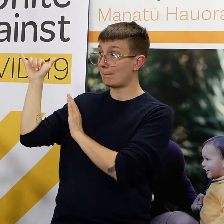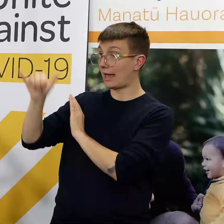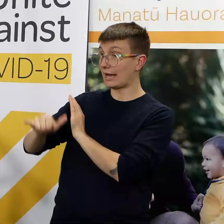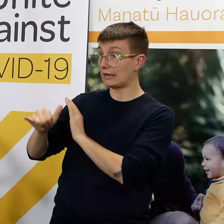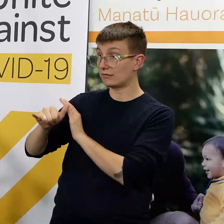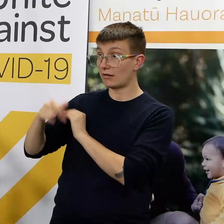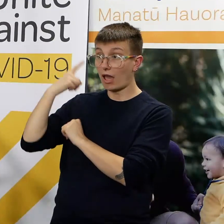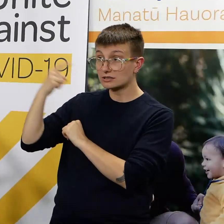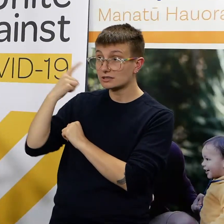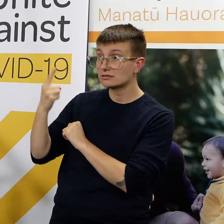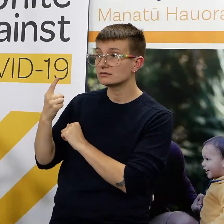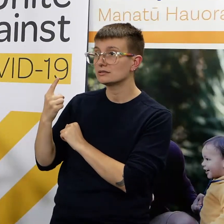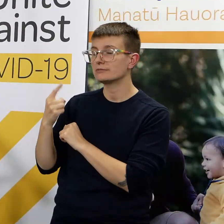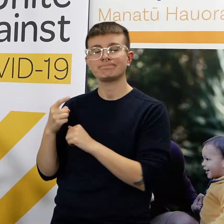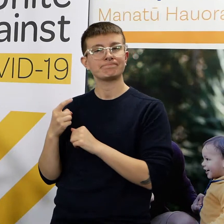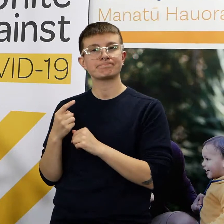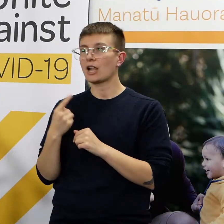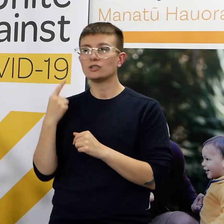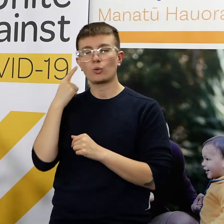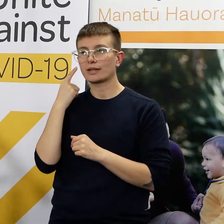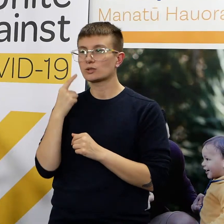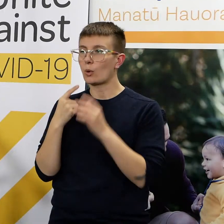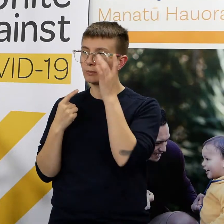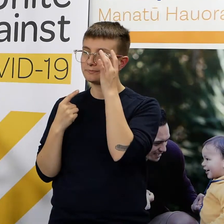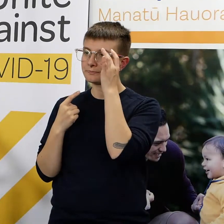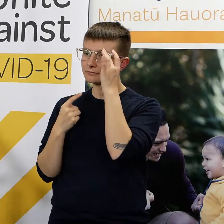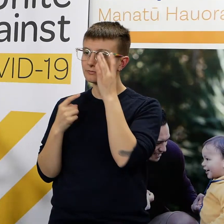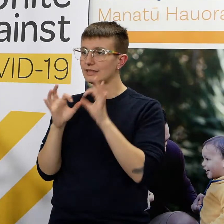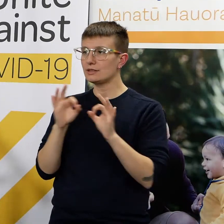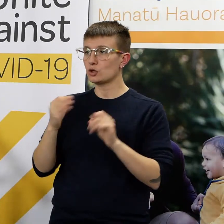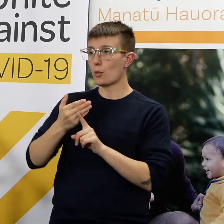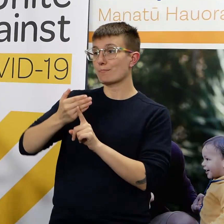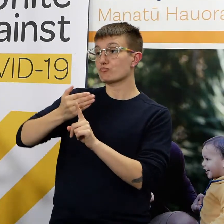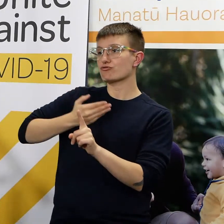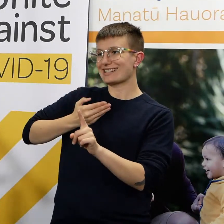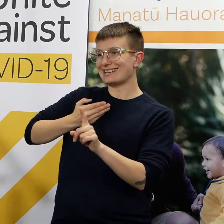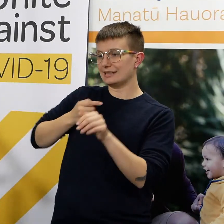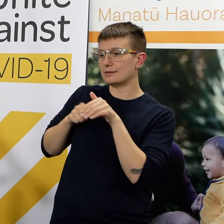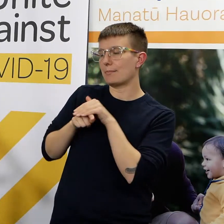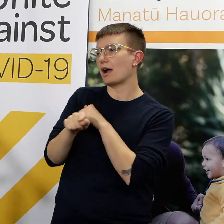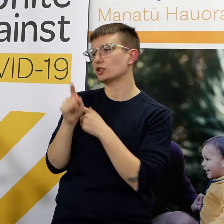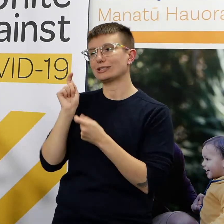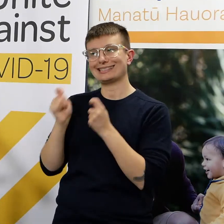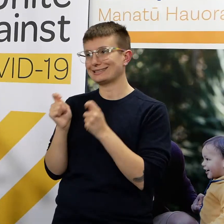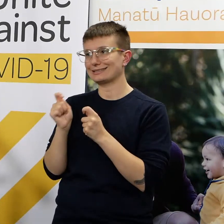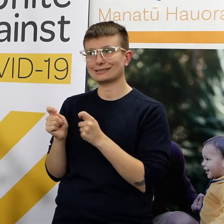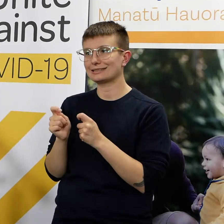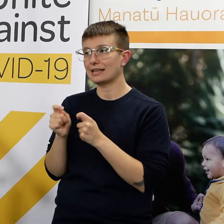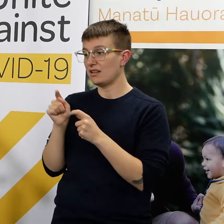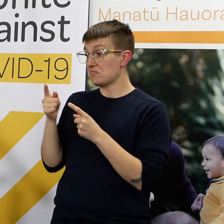What I can say is that they don't-- they didn't have any unwell family members or friends in London that they can think might